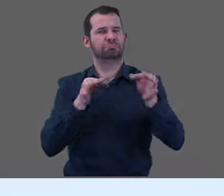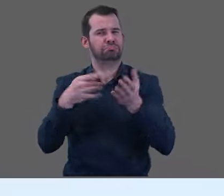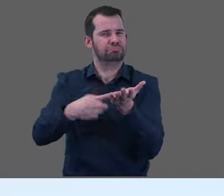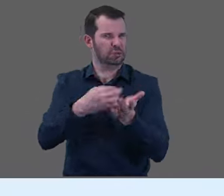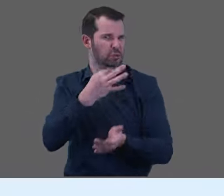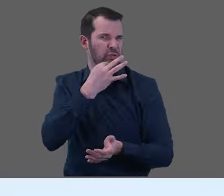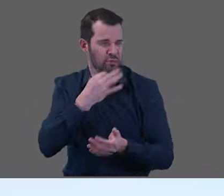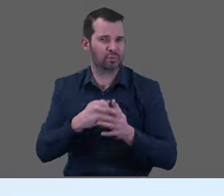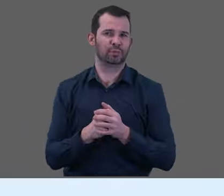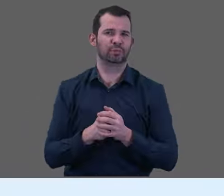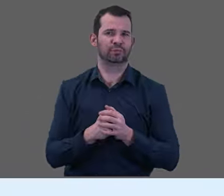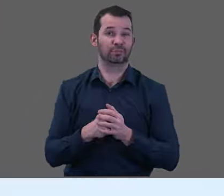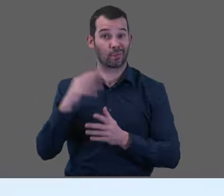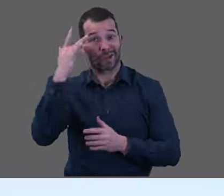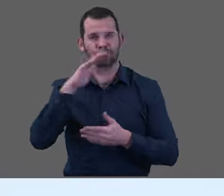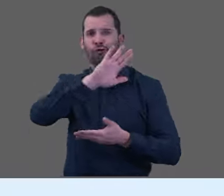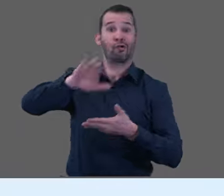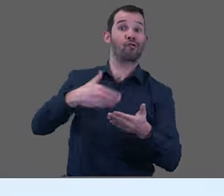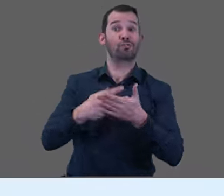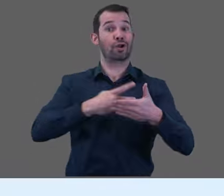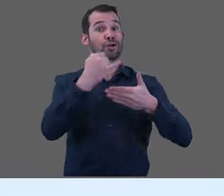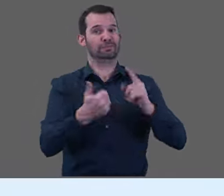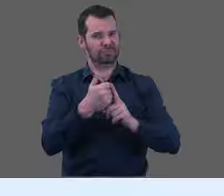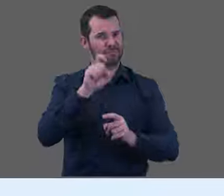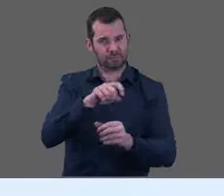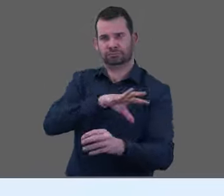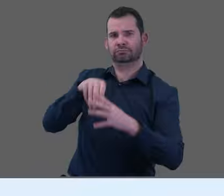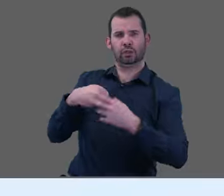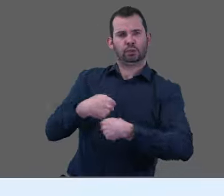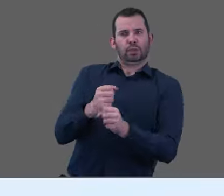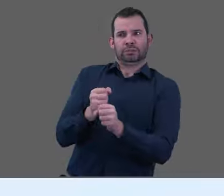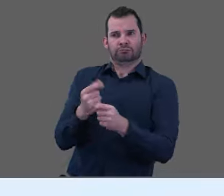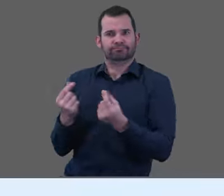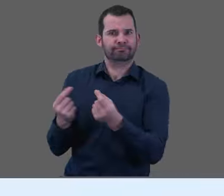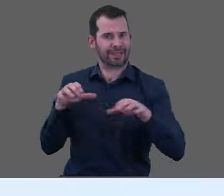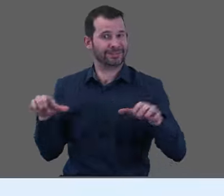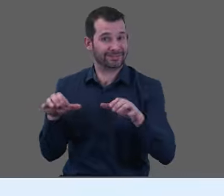which we will be discussing soon, as all projects must include creation activities.